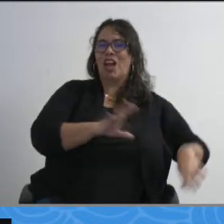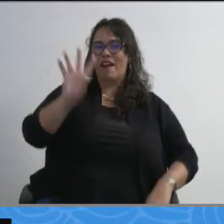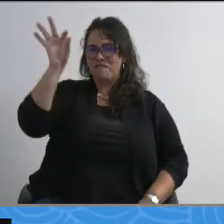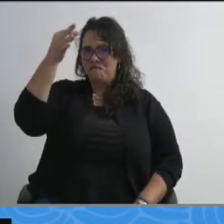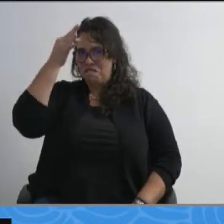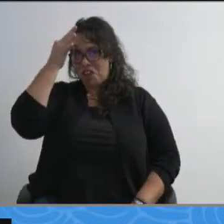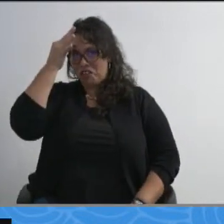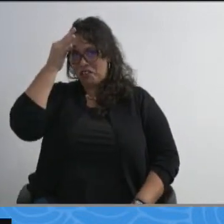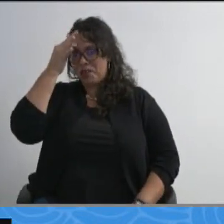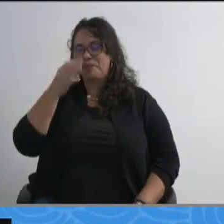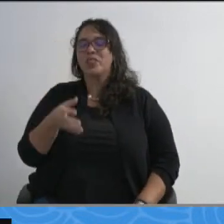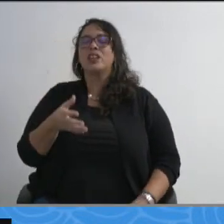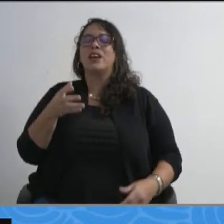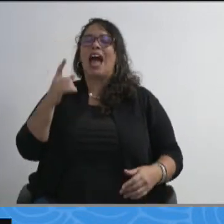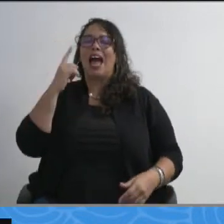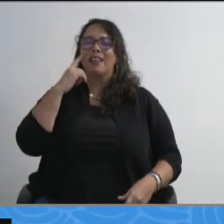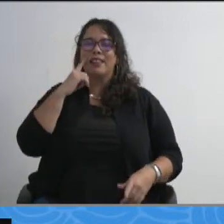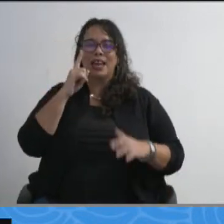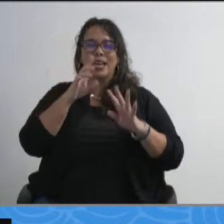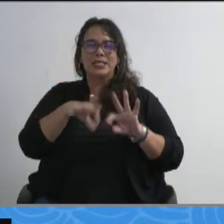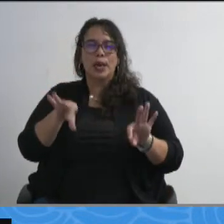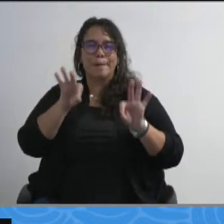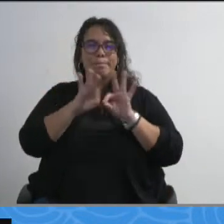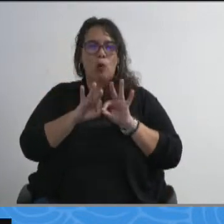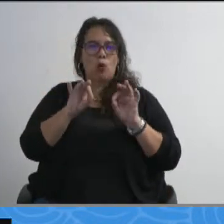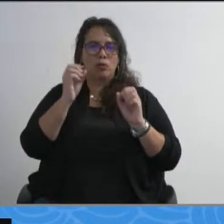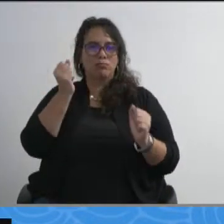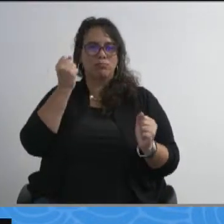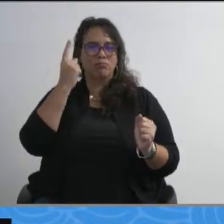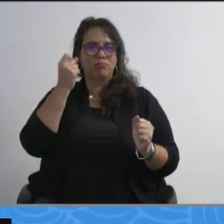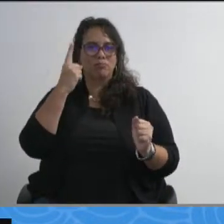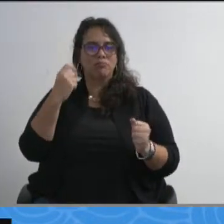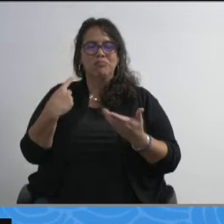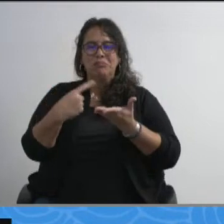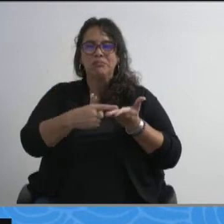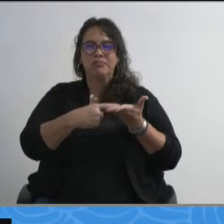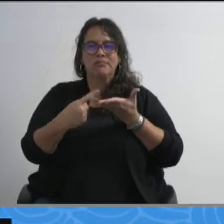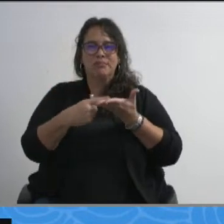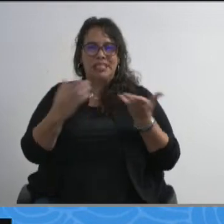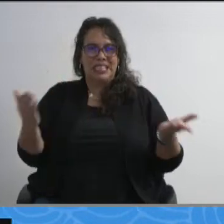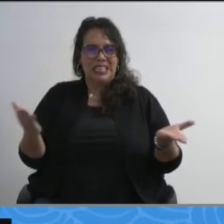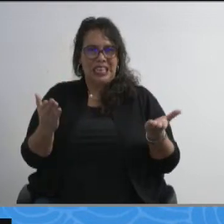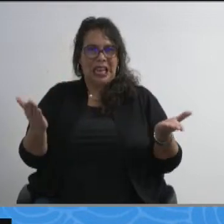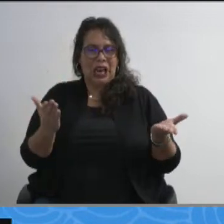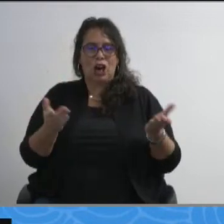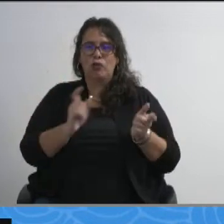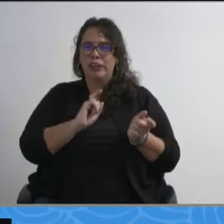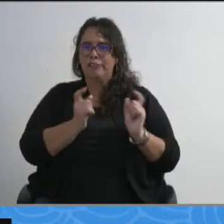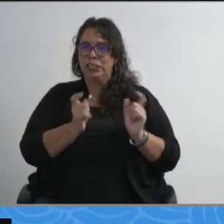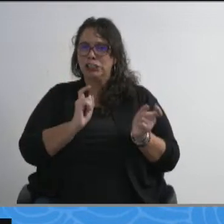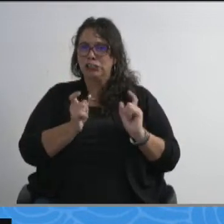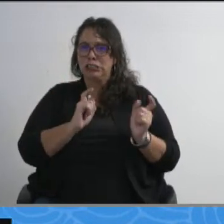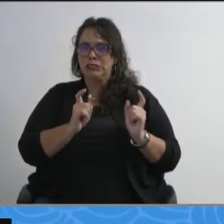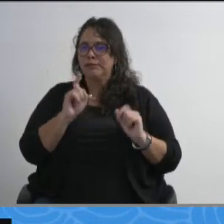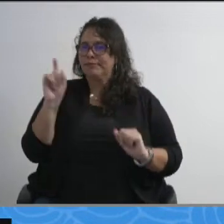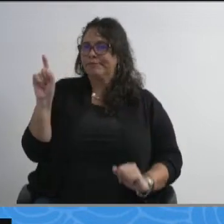'cause I think it is important to understand what we're talking about here. And we're doing some revisions that are necessary.